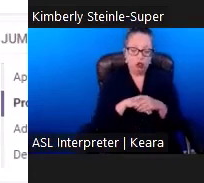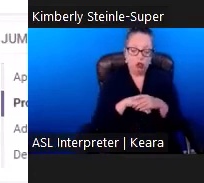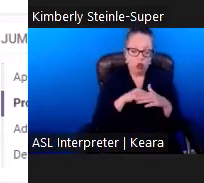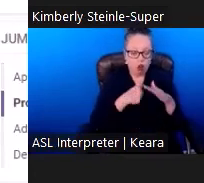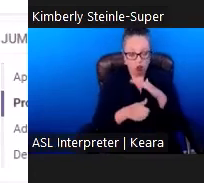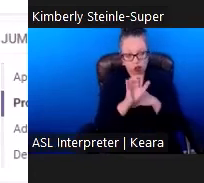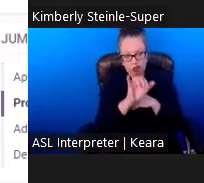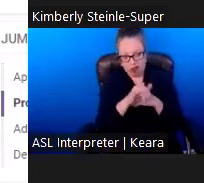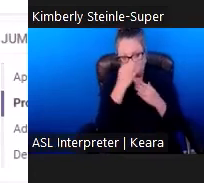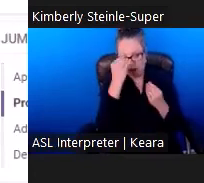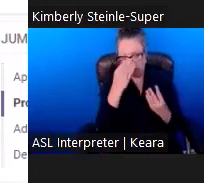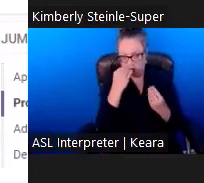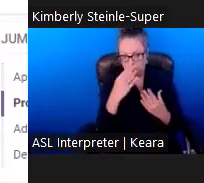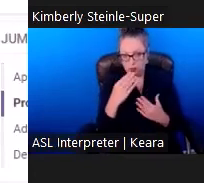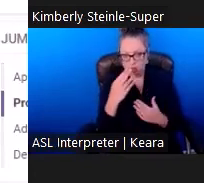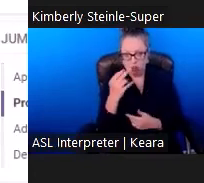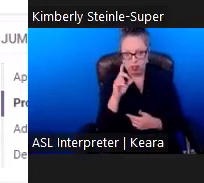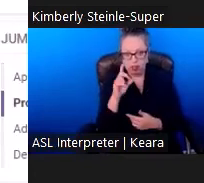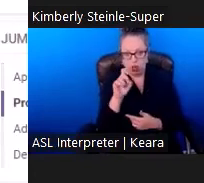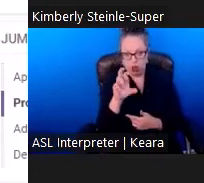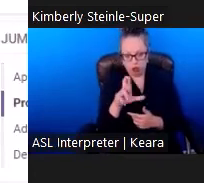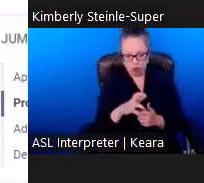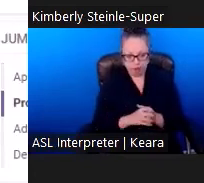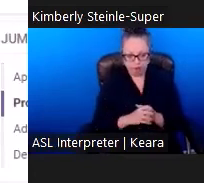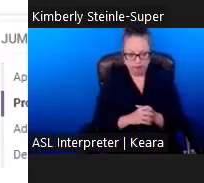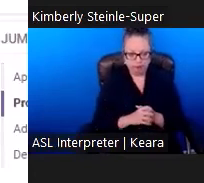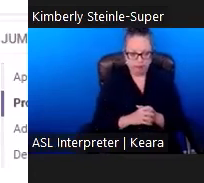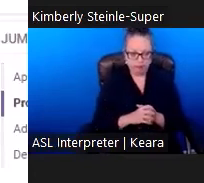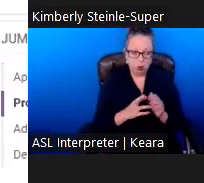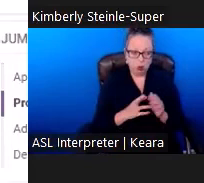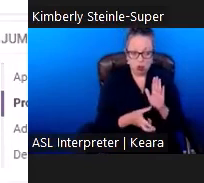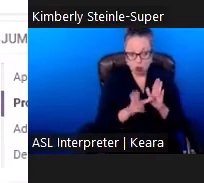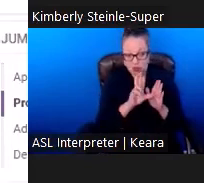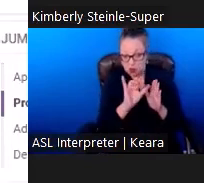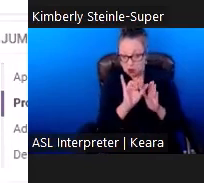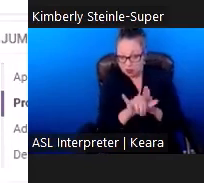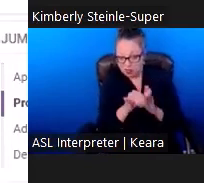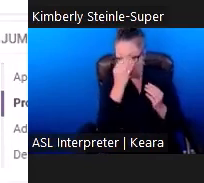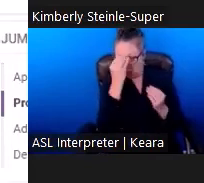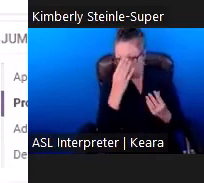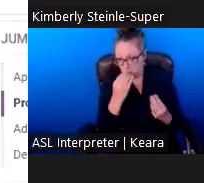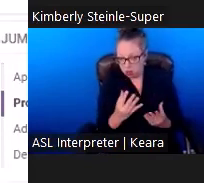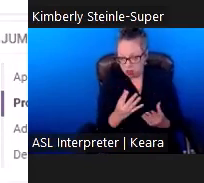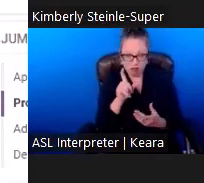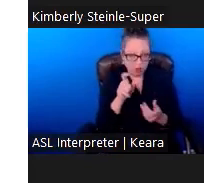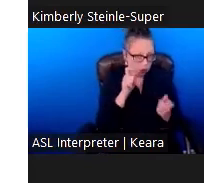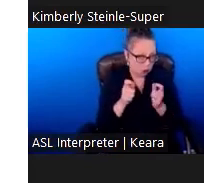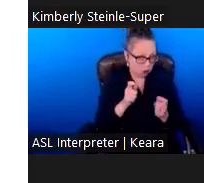So just review this information and if you need to make any edits, click the “Click